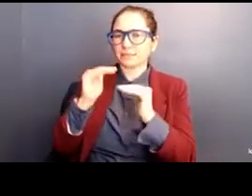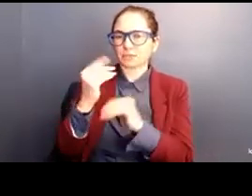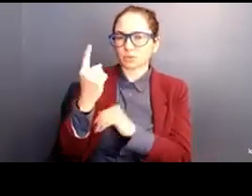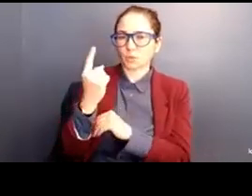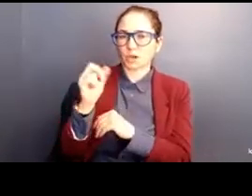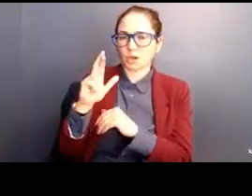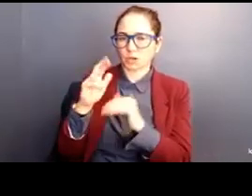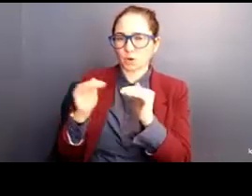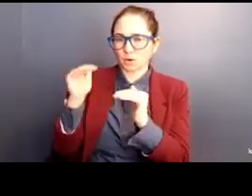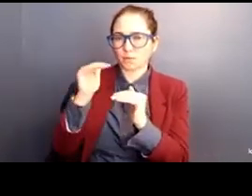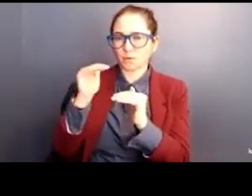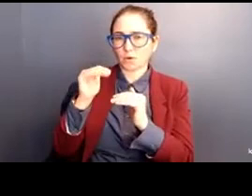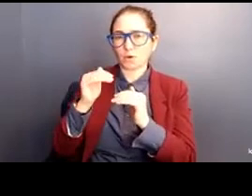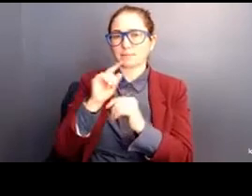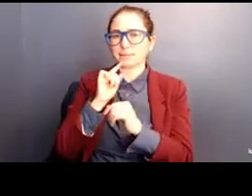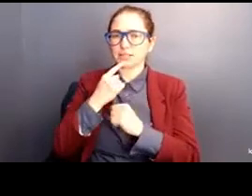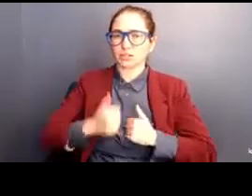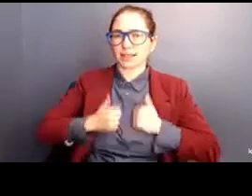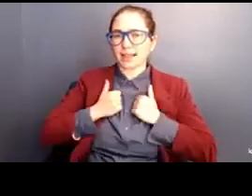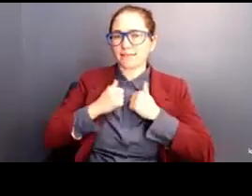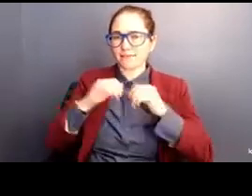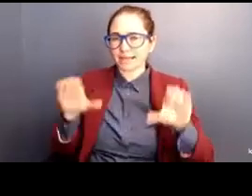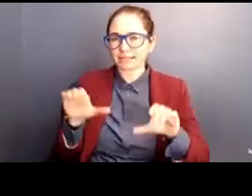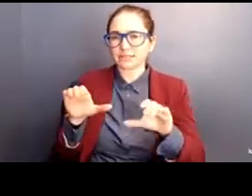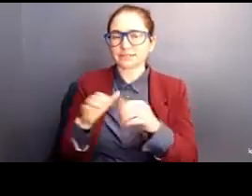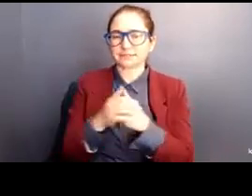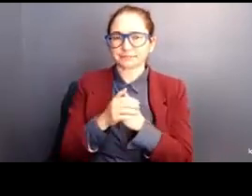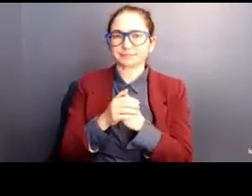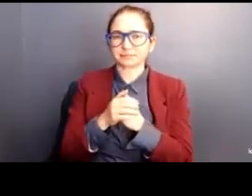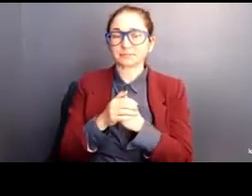major life activities. And major life activities are defined as